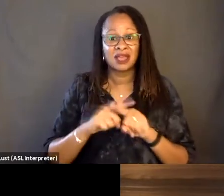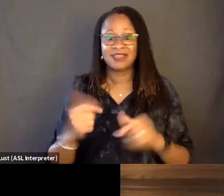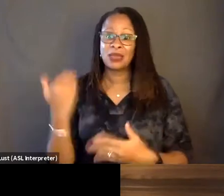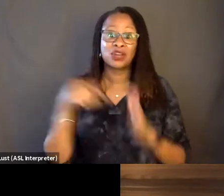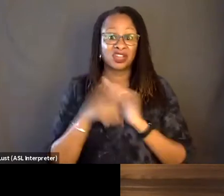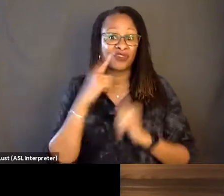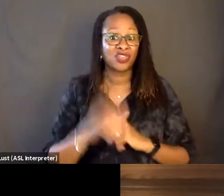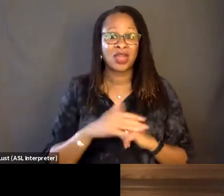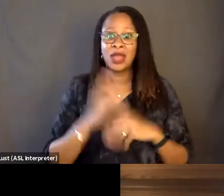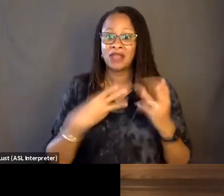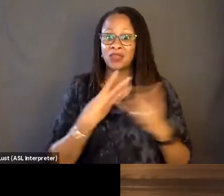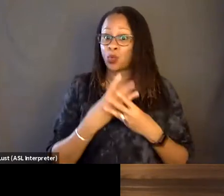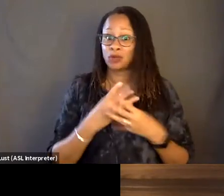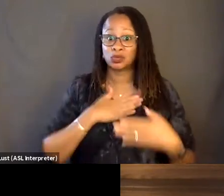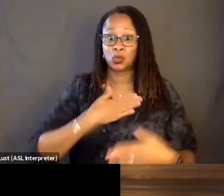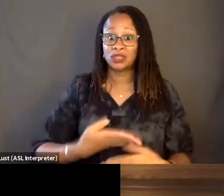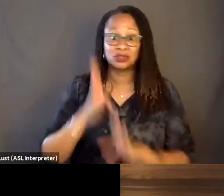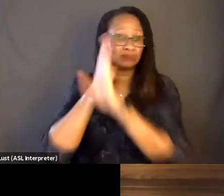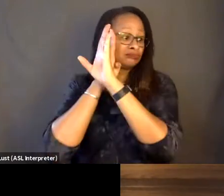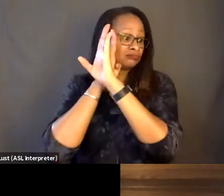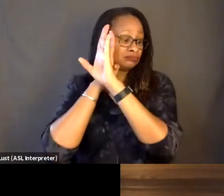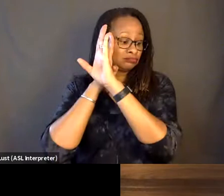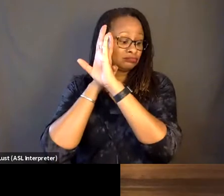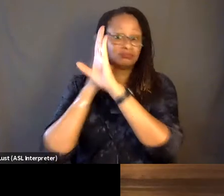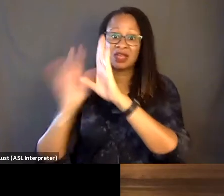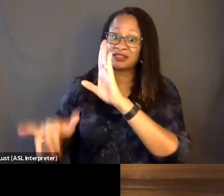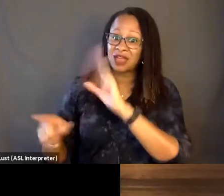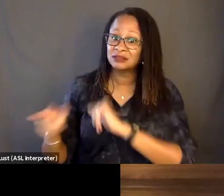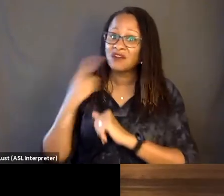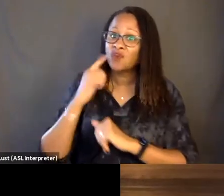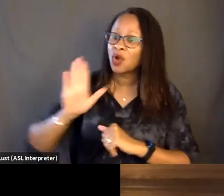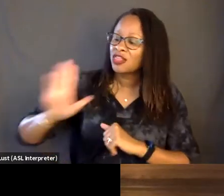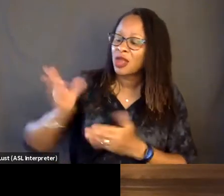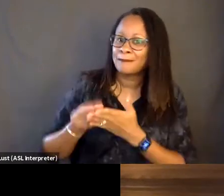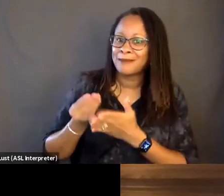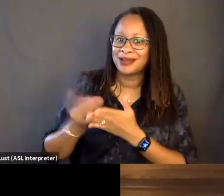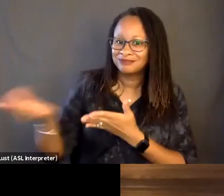the other way for their money, for their investment.